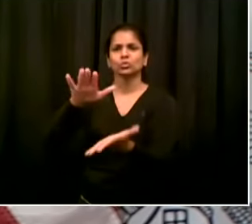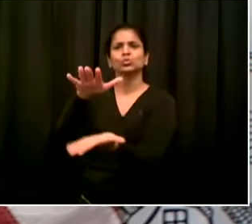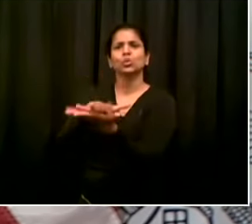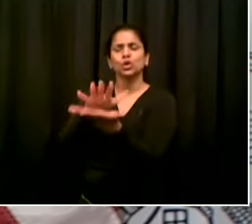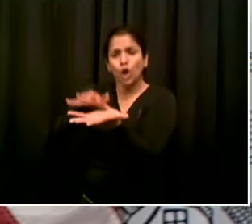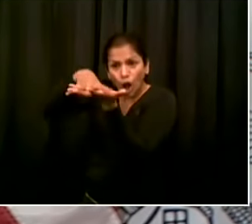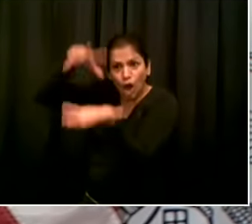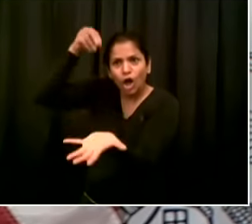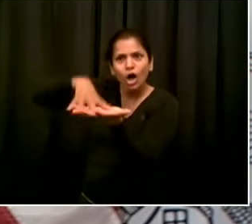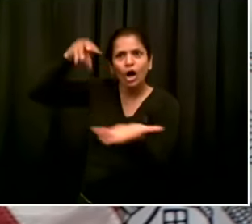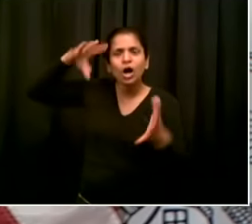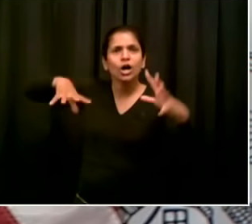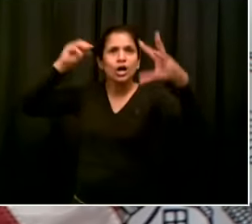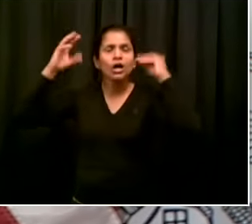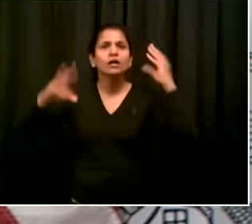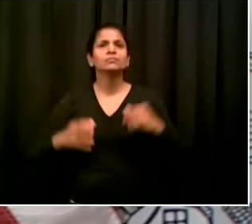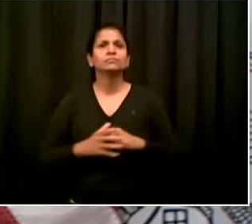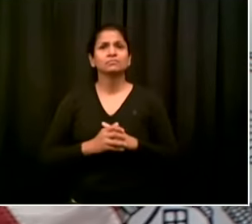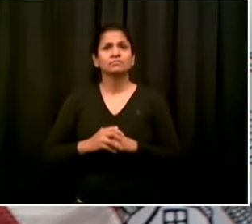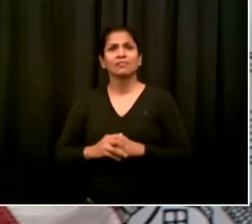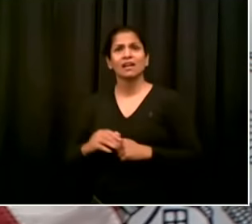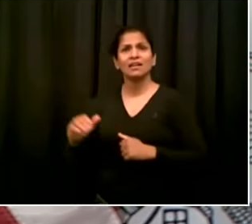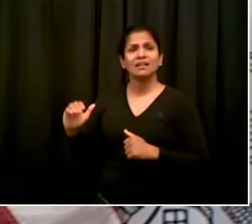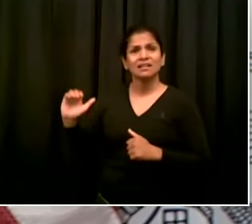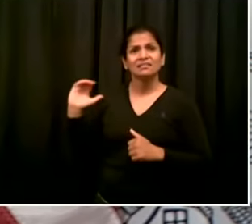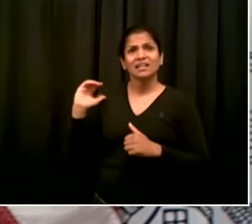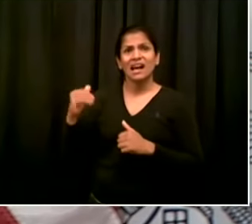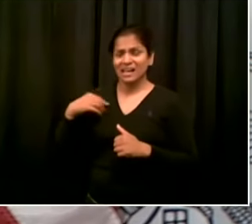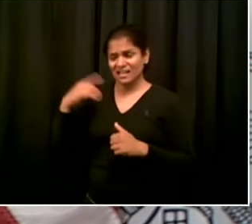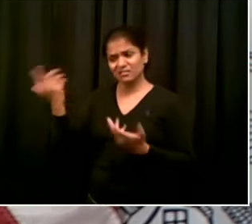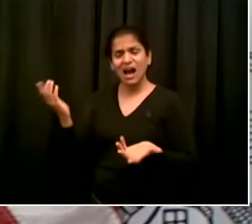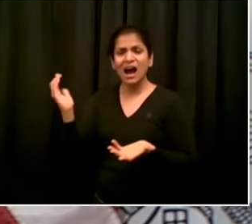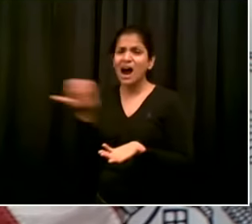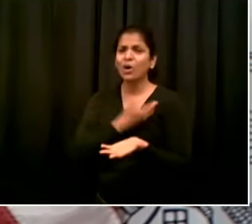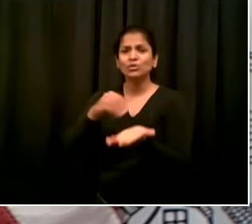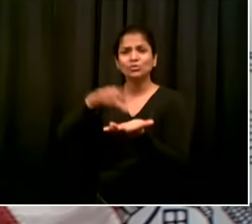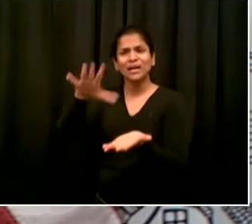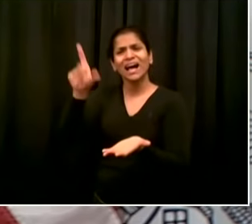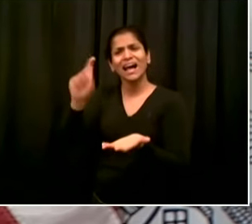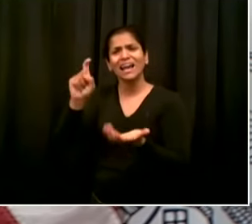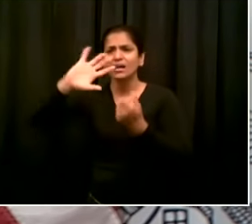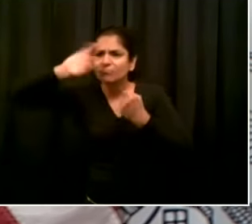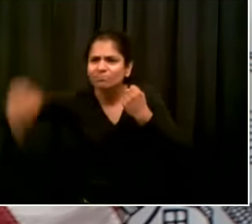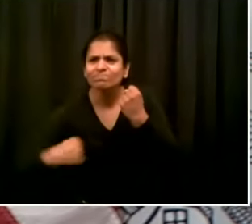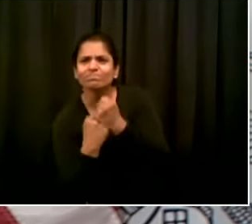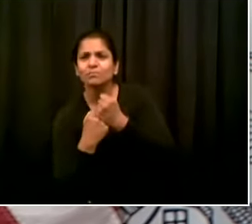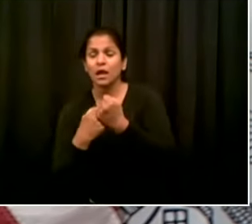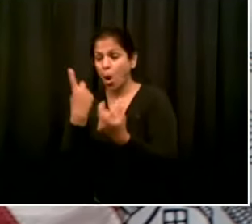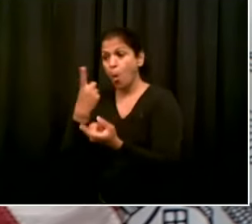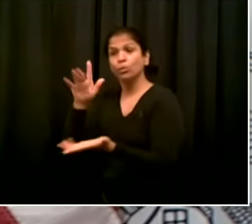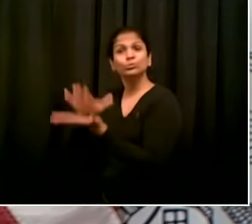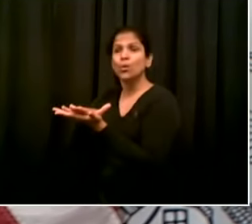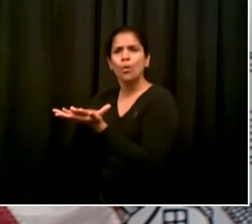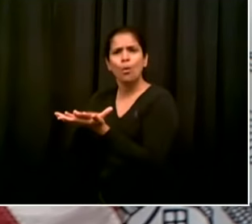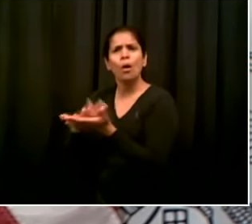HER CLASSROOM. SHE WAS SHOWING OFF ALL OF HER STUFF THAT SHE HAD BROUGHT. AS SHE LEFT TO